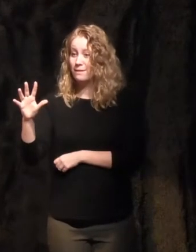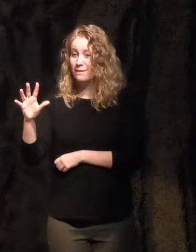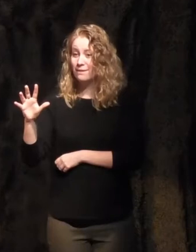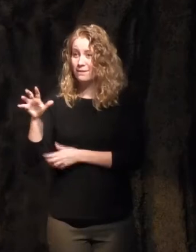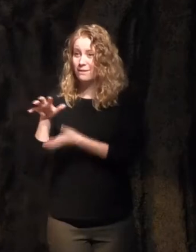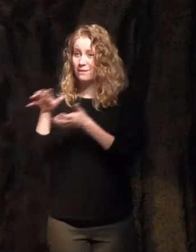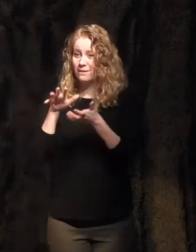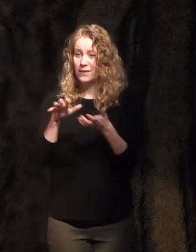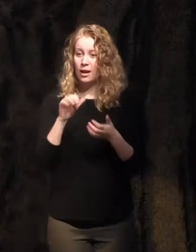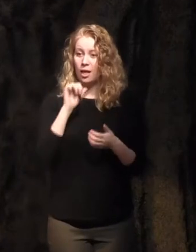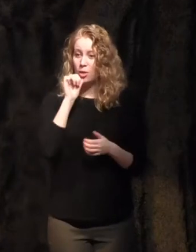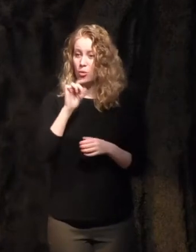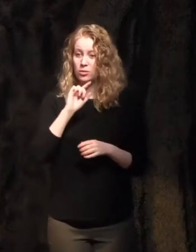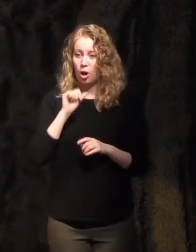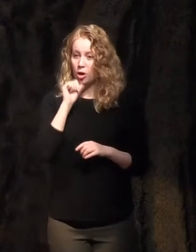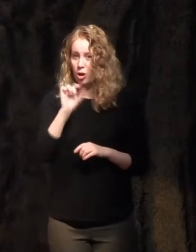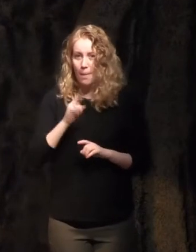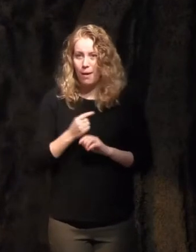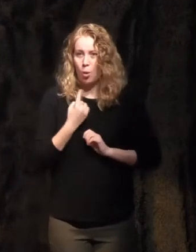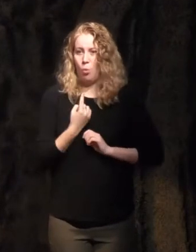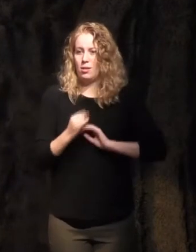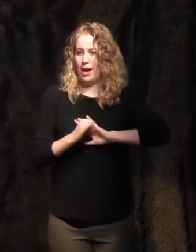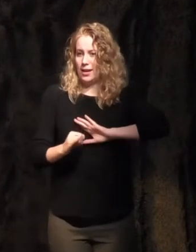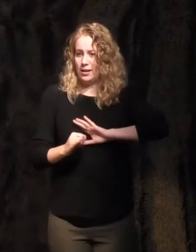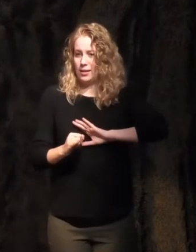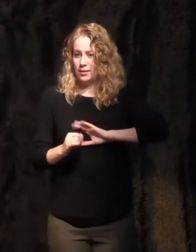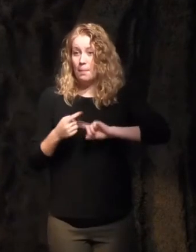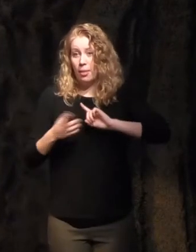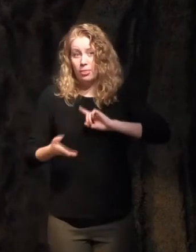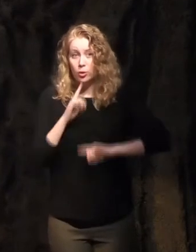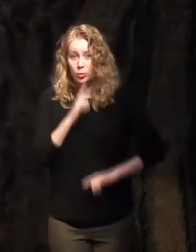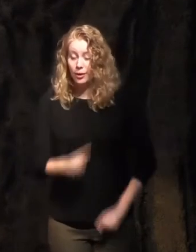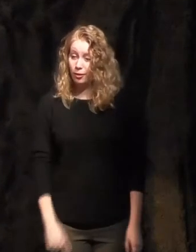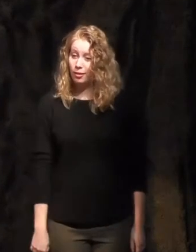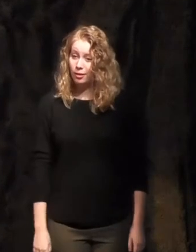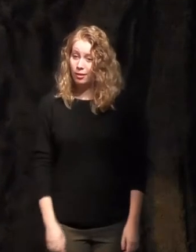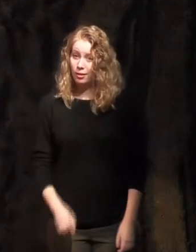Those are not my only identities, but they're real and they matter.